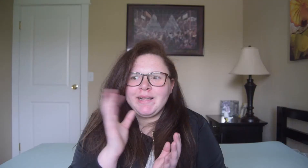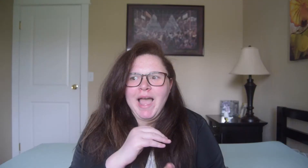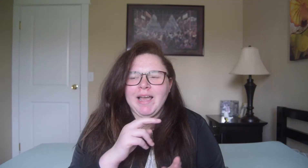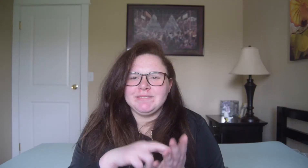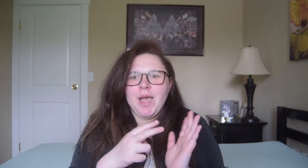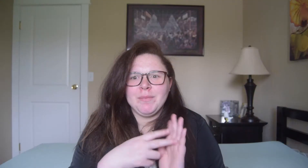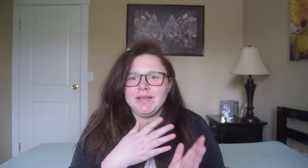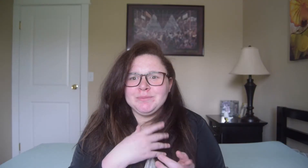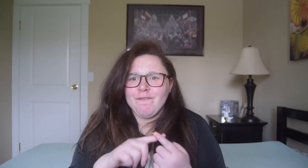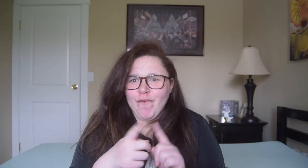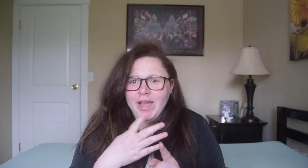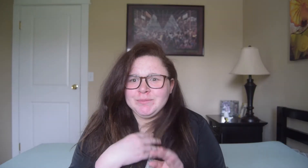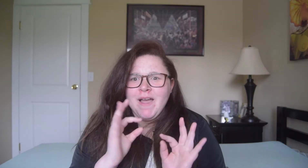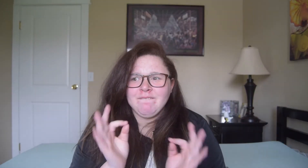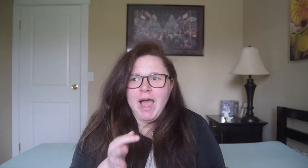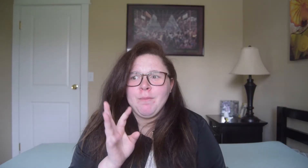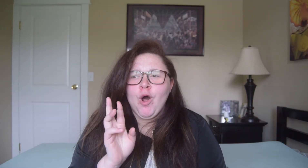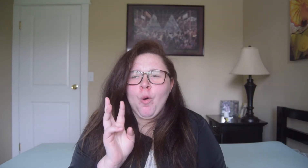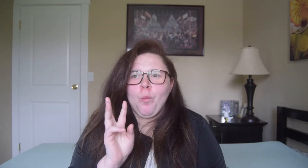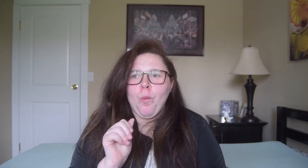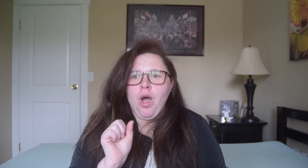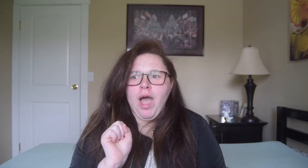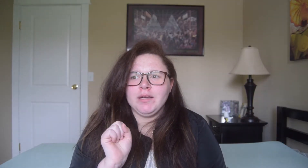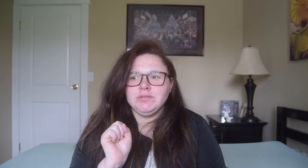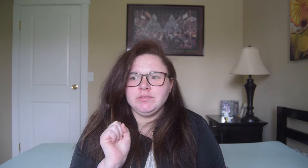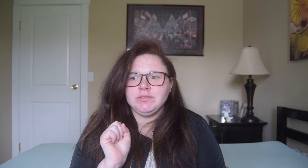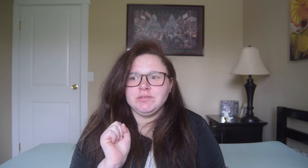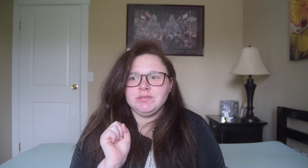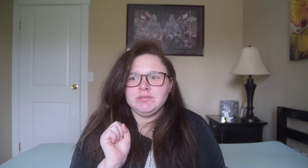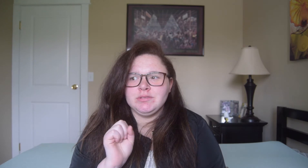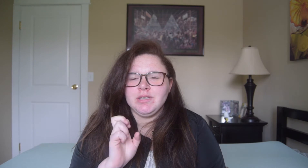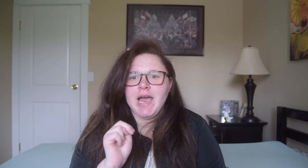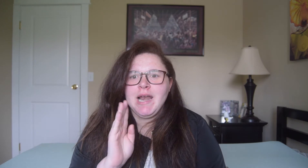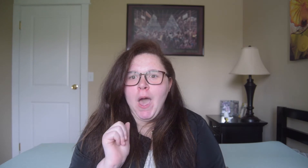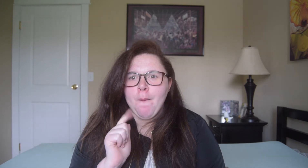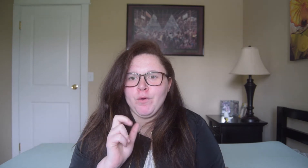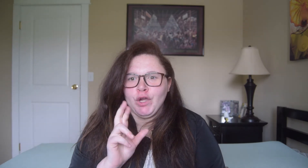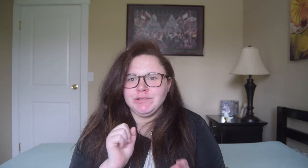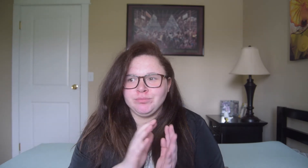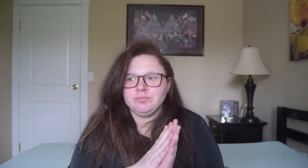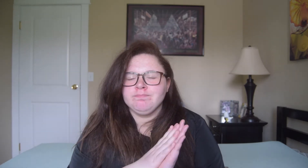I guess that means my family/friends were enablers